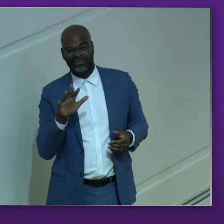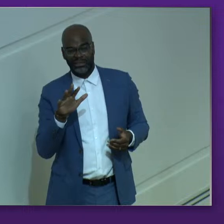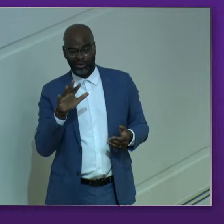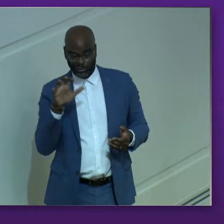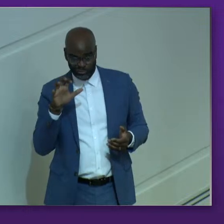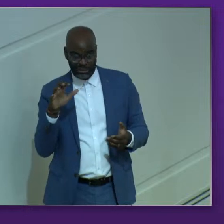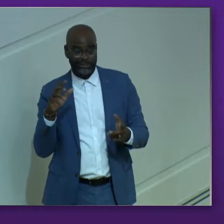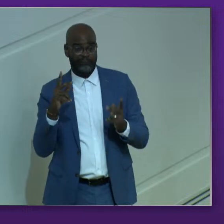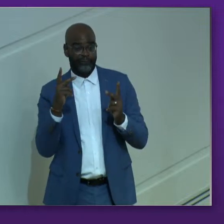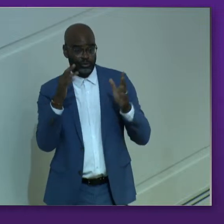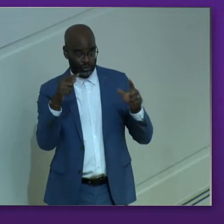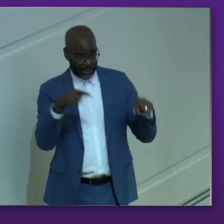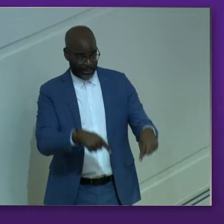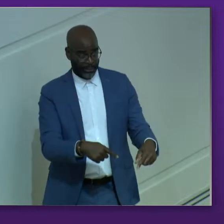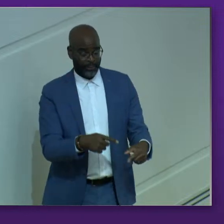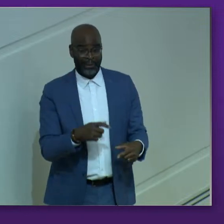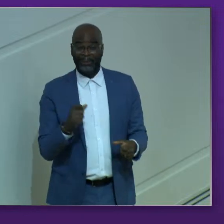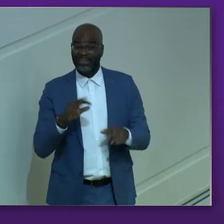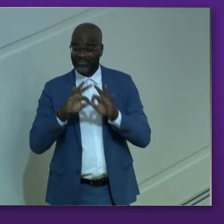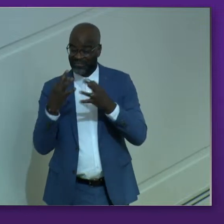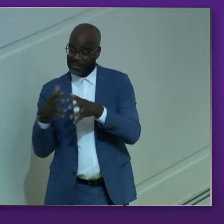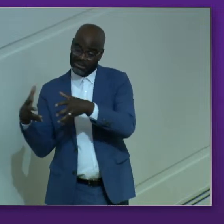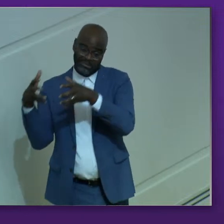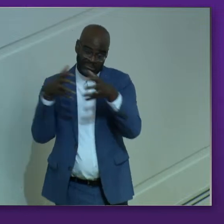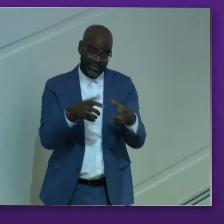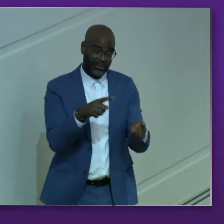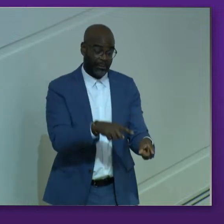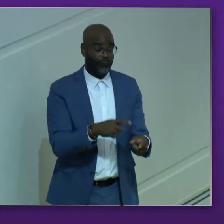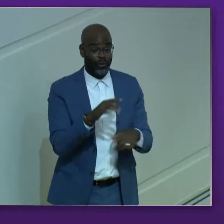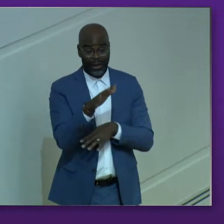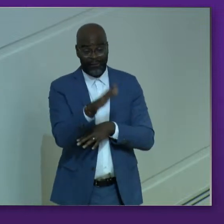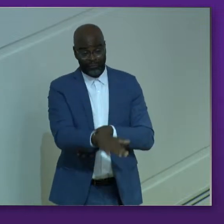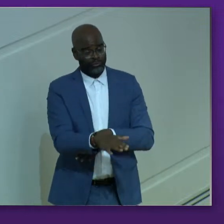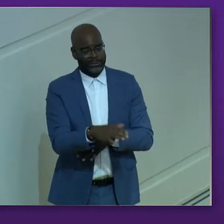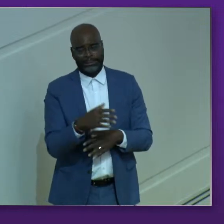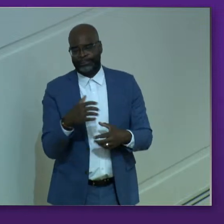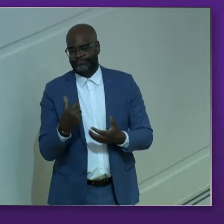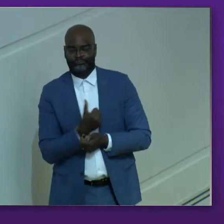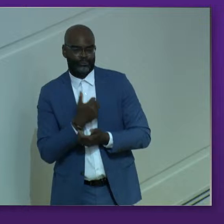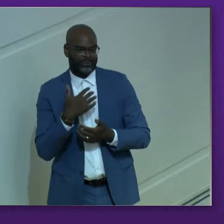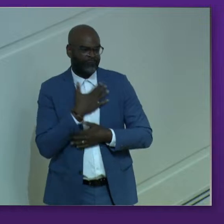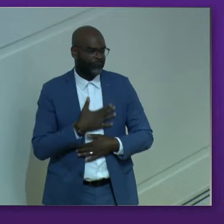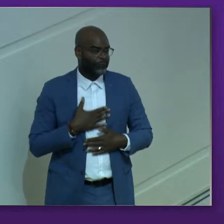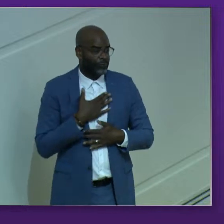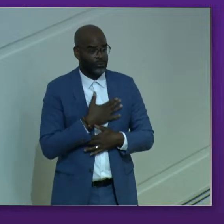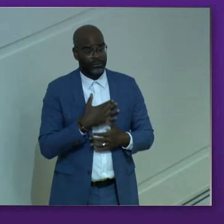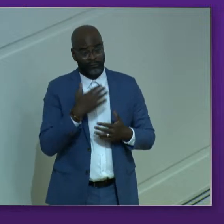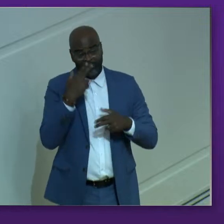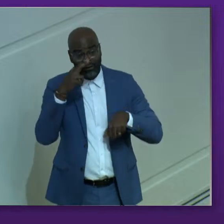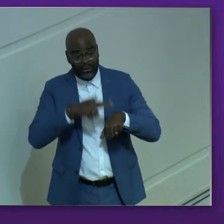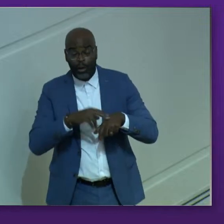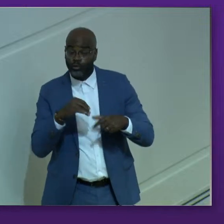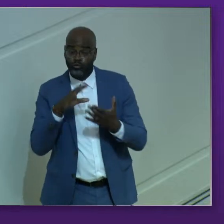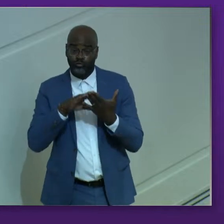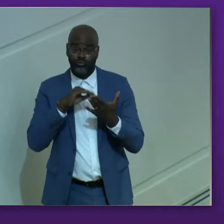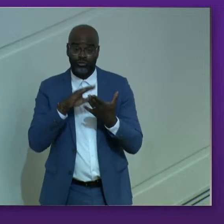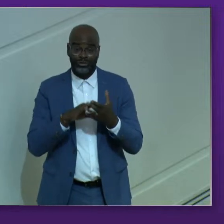SCIENCE THEN IS ANOTHER EXAMPLE OF AN EVENT THAT DRAWS PROSPECTIVE STUDENTS INCLUDING